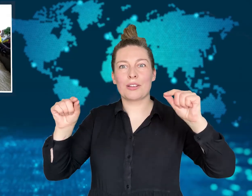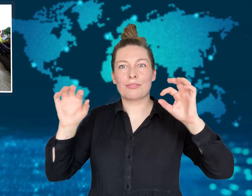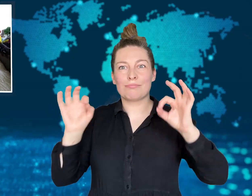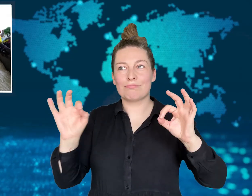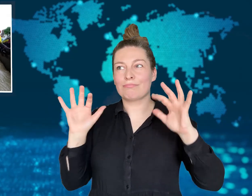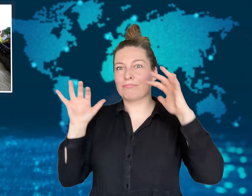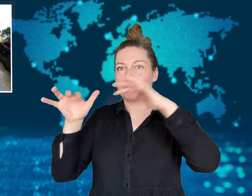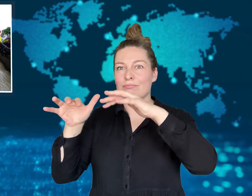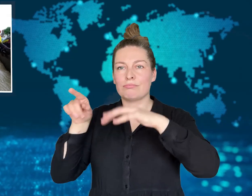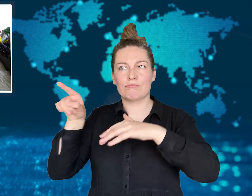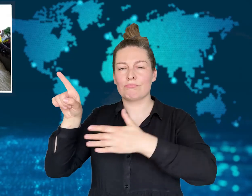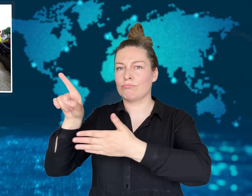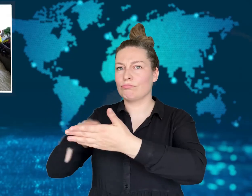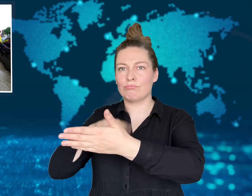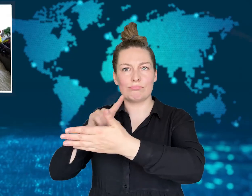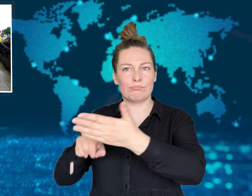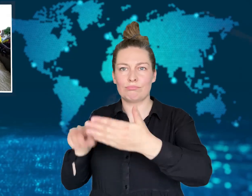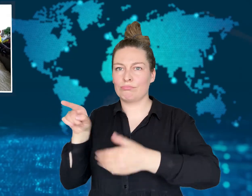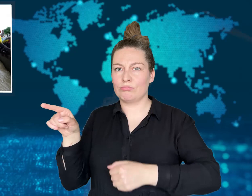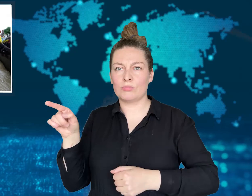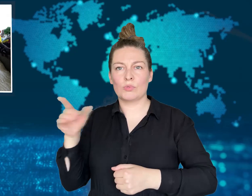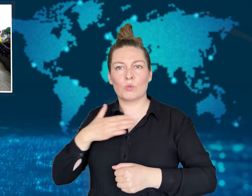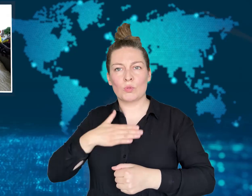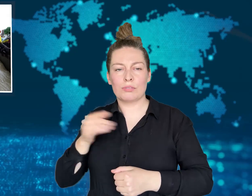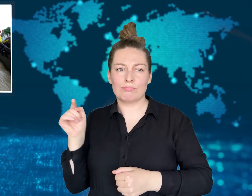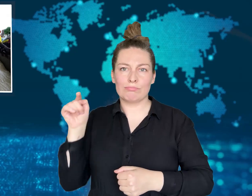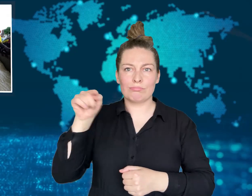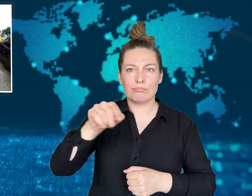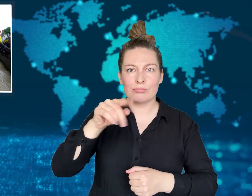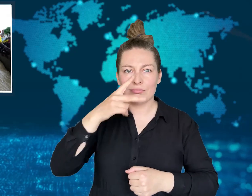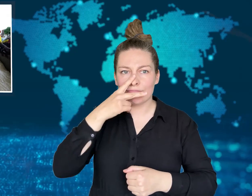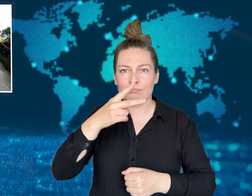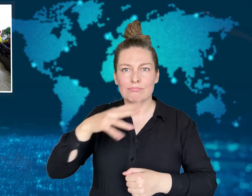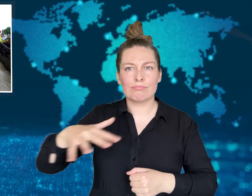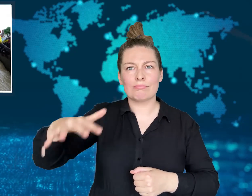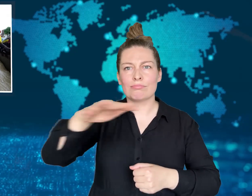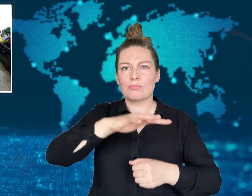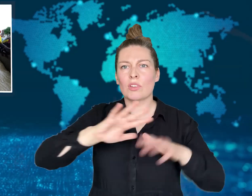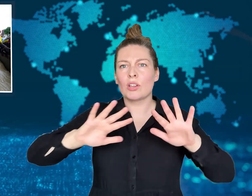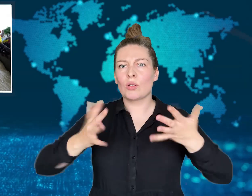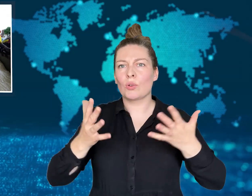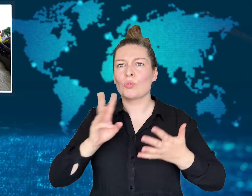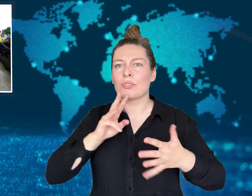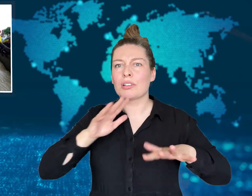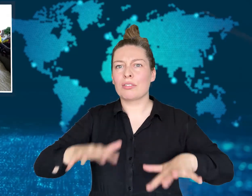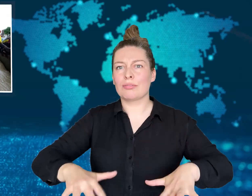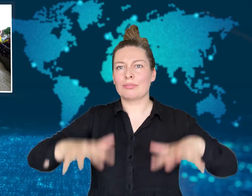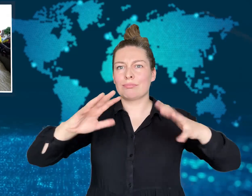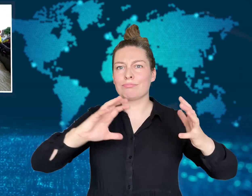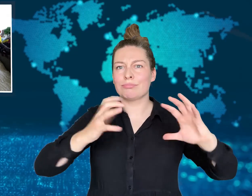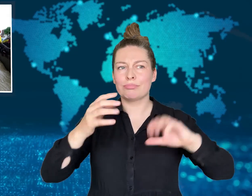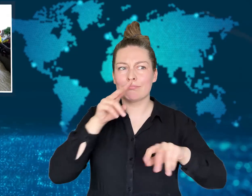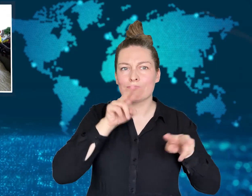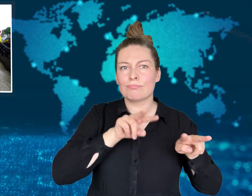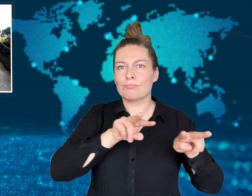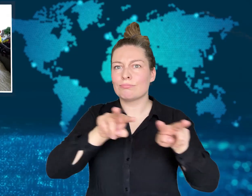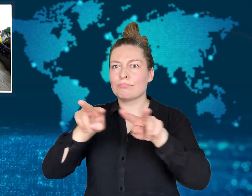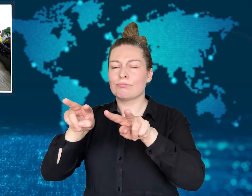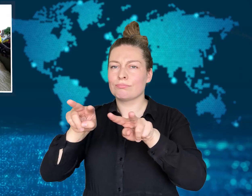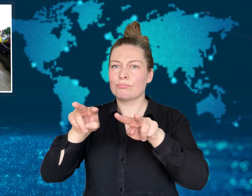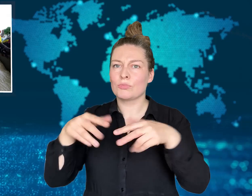to view the flooding.